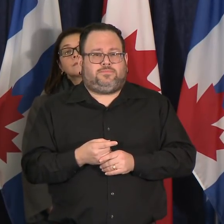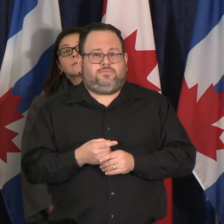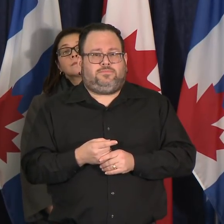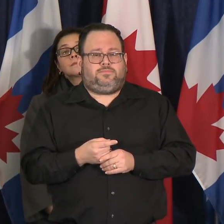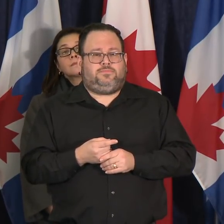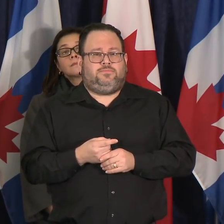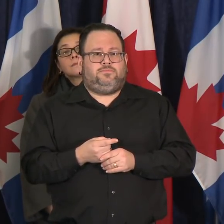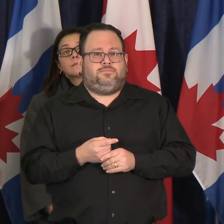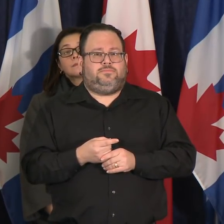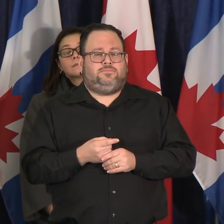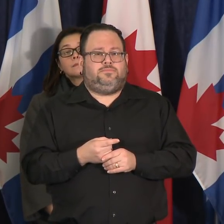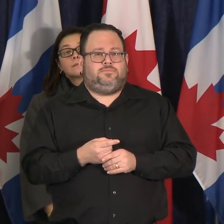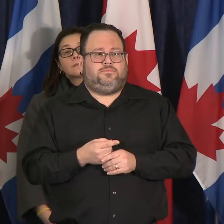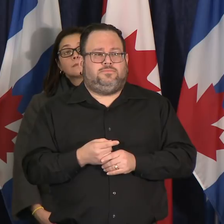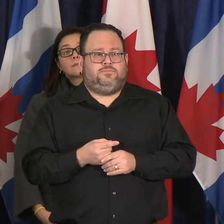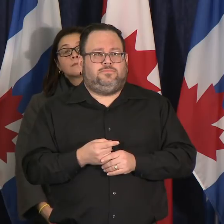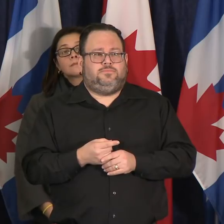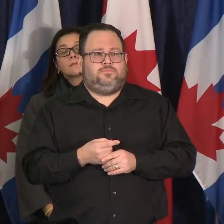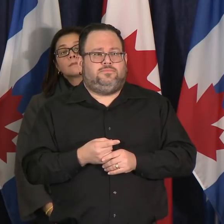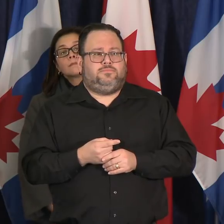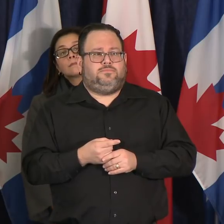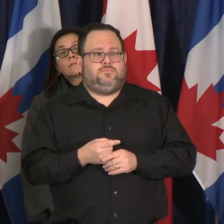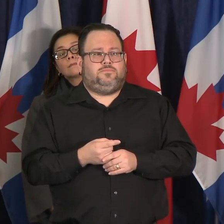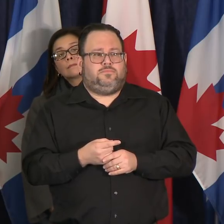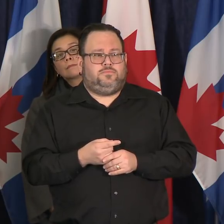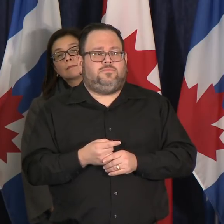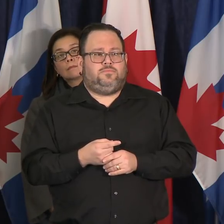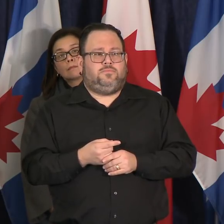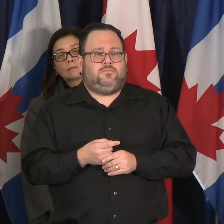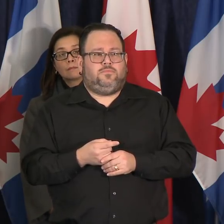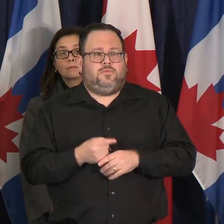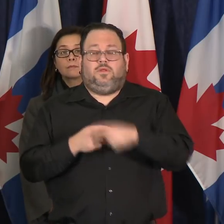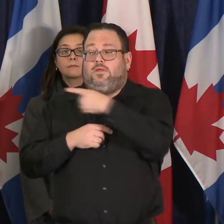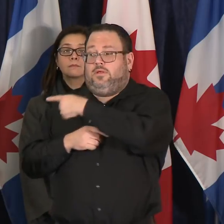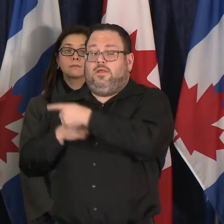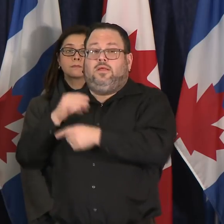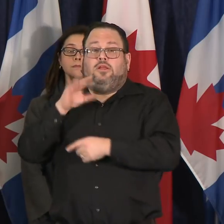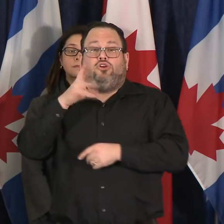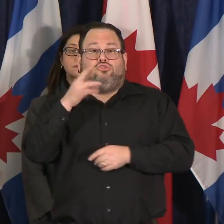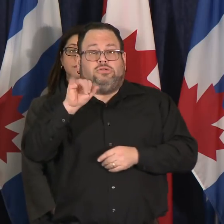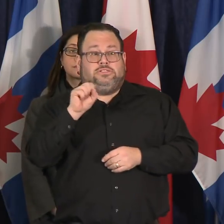Toronto police or traffic enforcement officers still issuing tickets to people